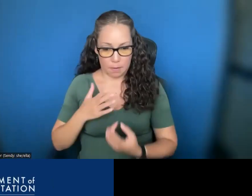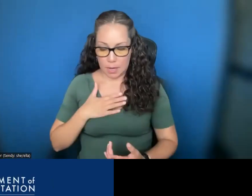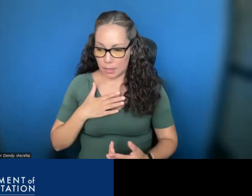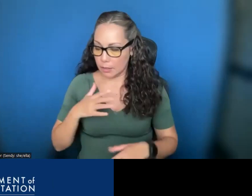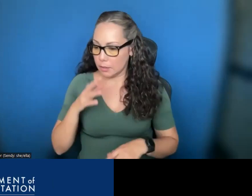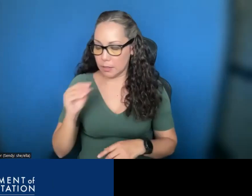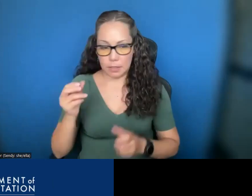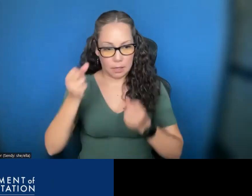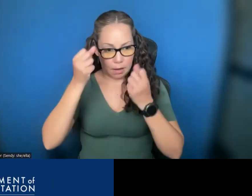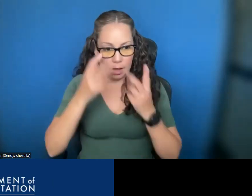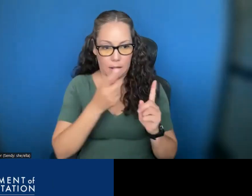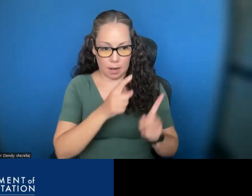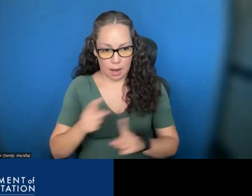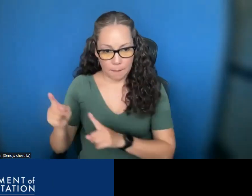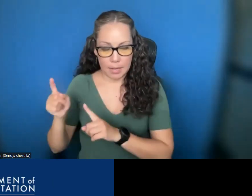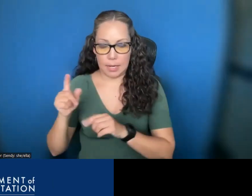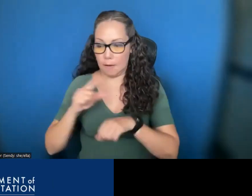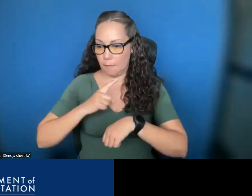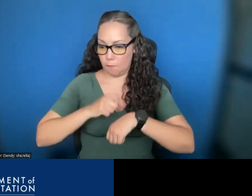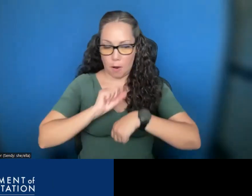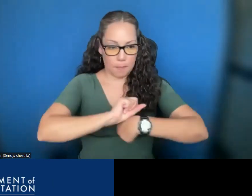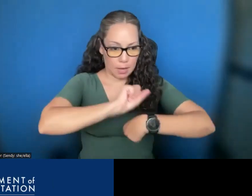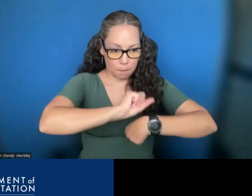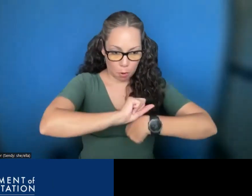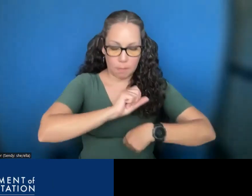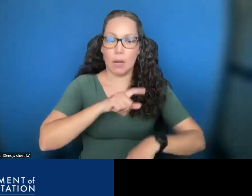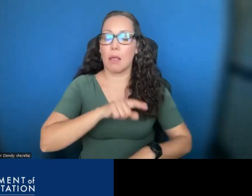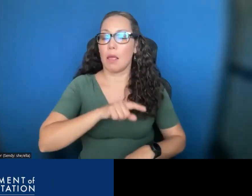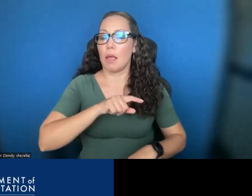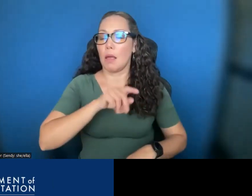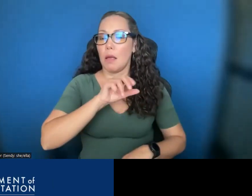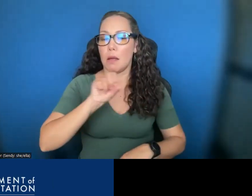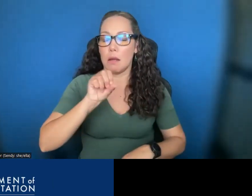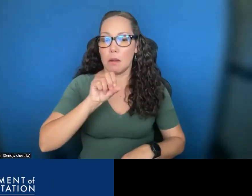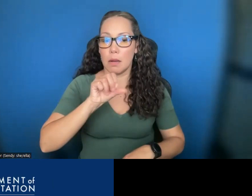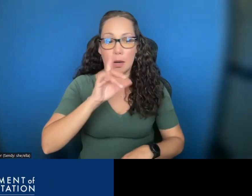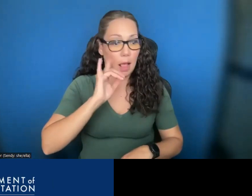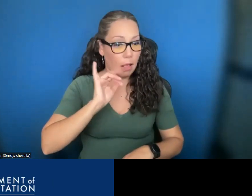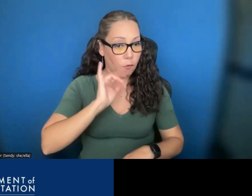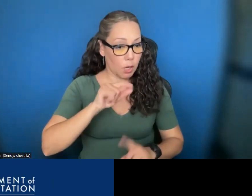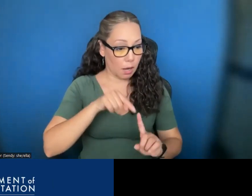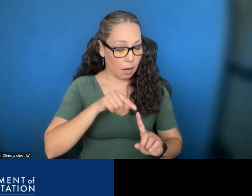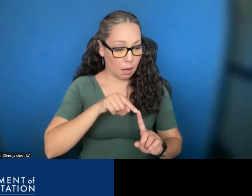there's a lot going on on the employment side of things including um California um accessing